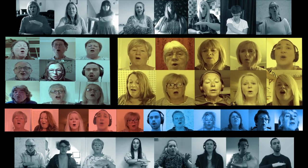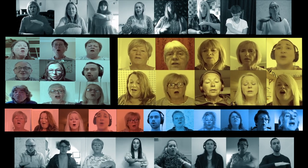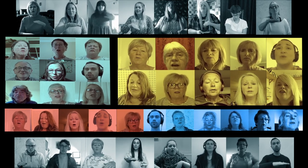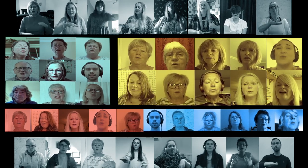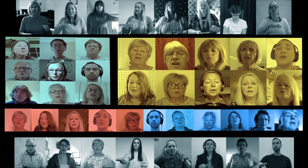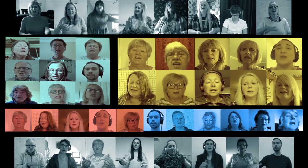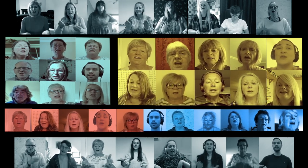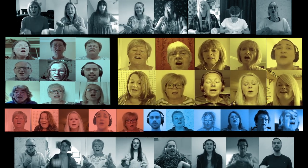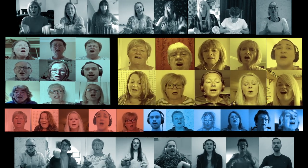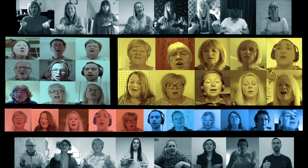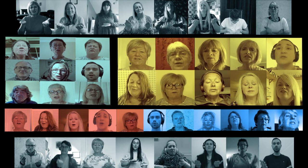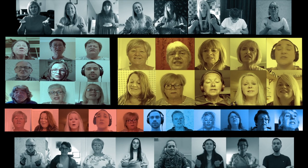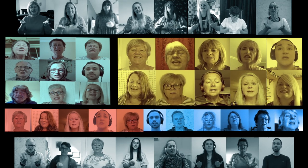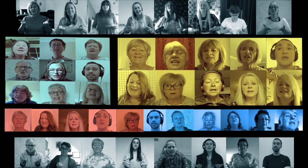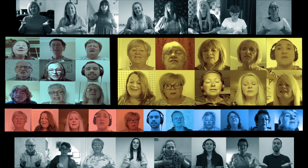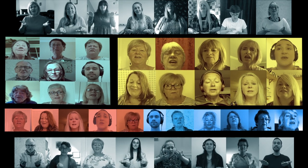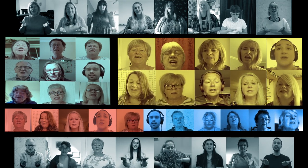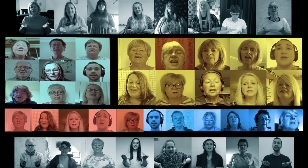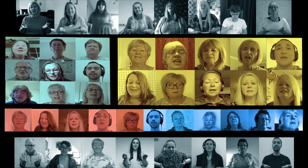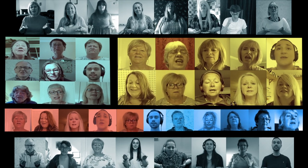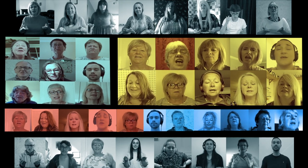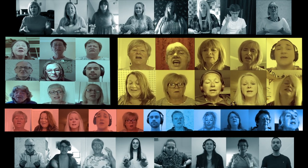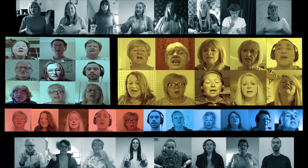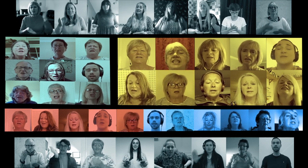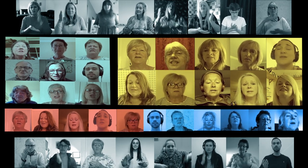All that we are receiving